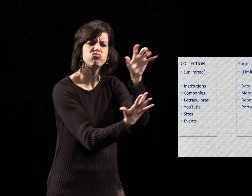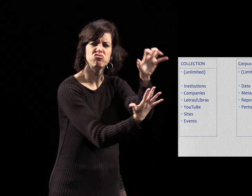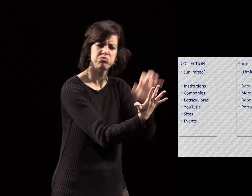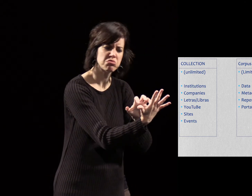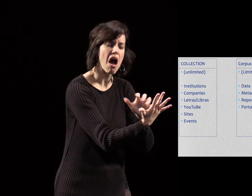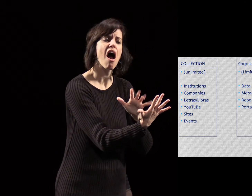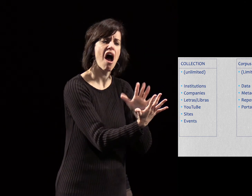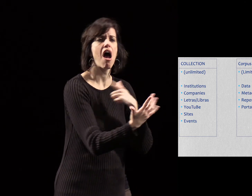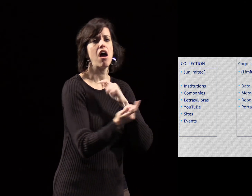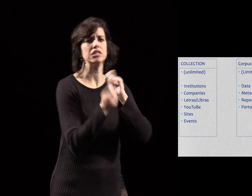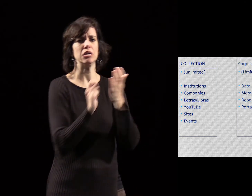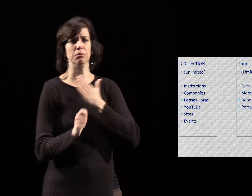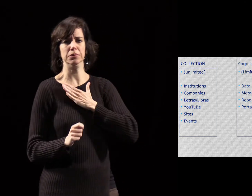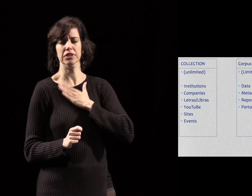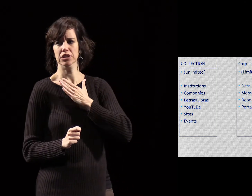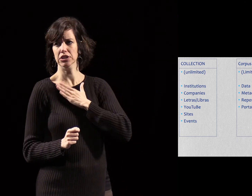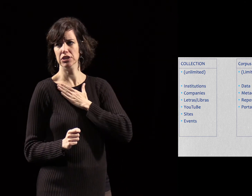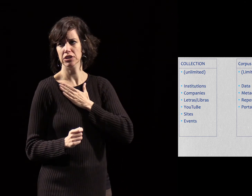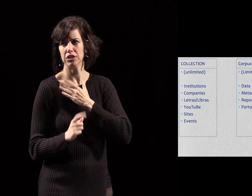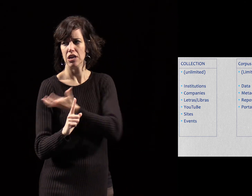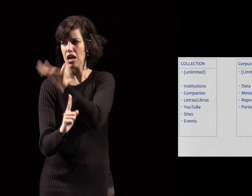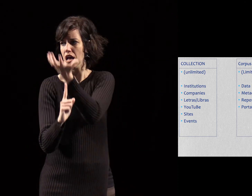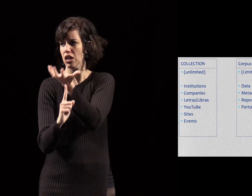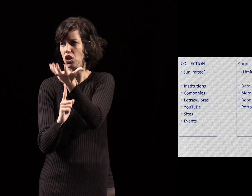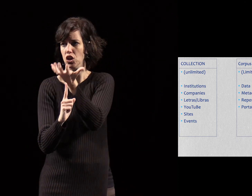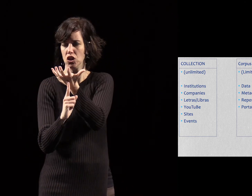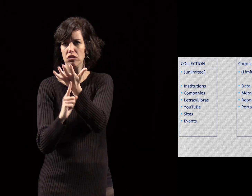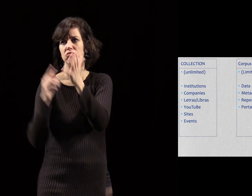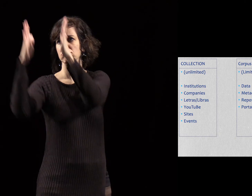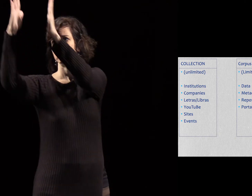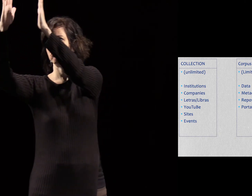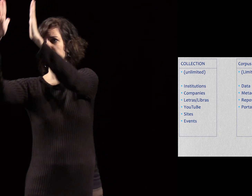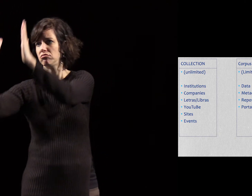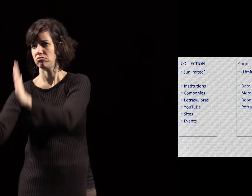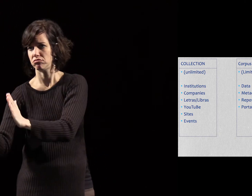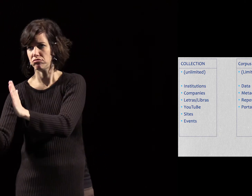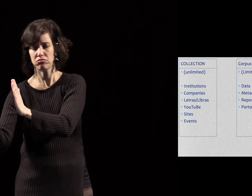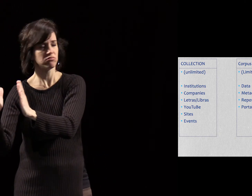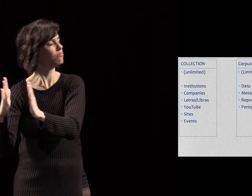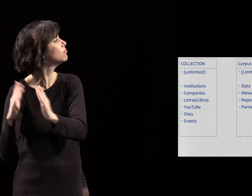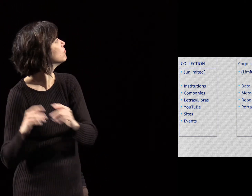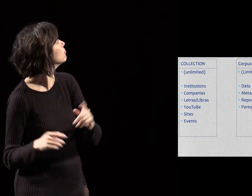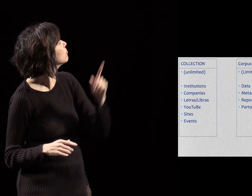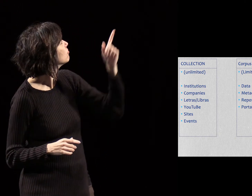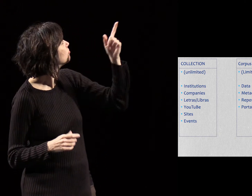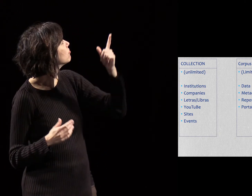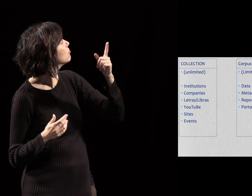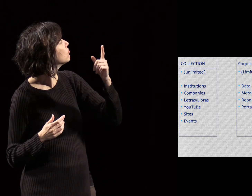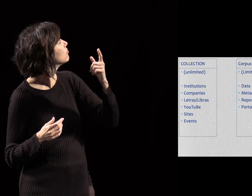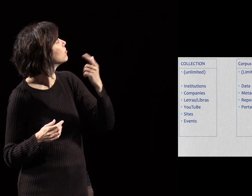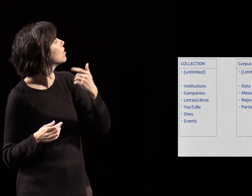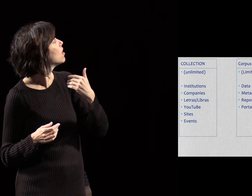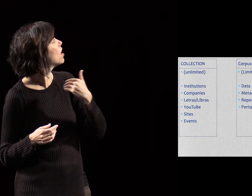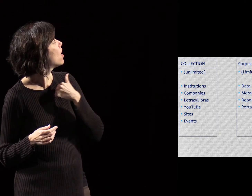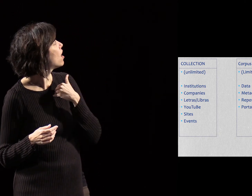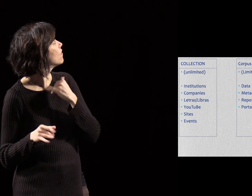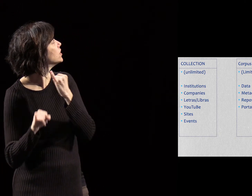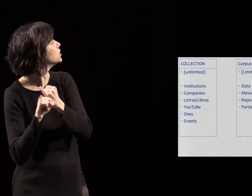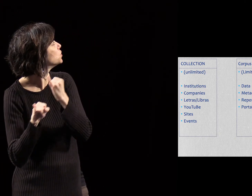We have collection, corpus, and then anthology in the right column Now, starting with collection.